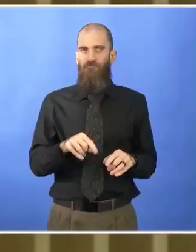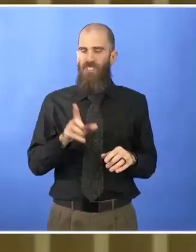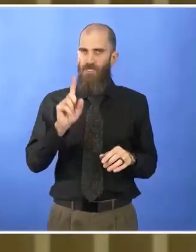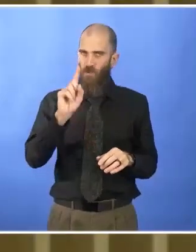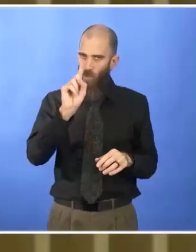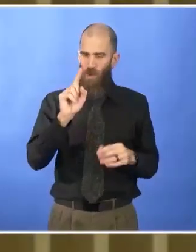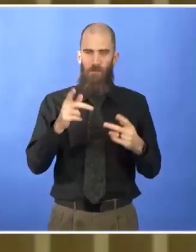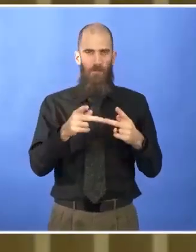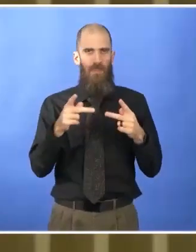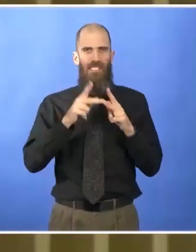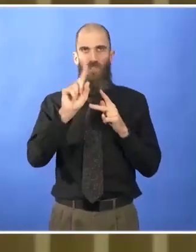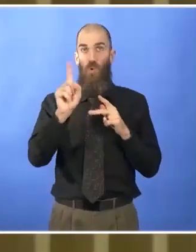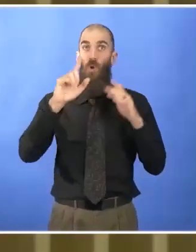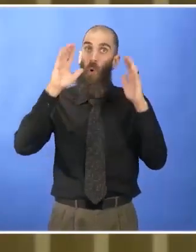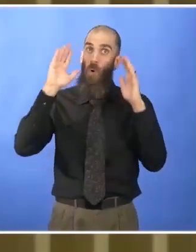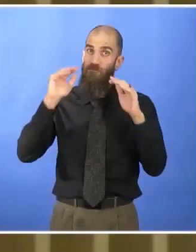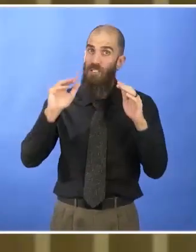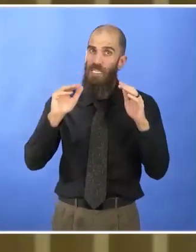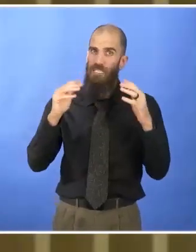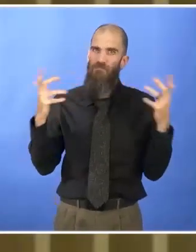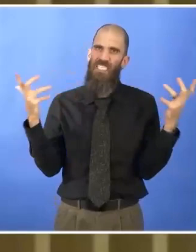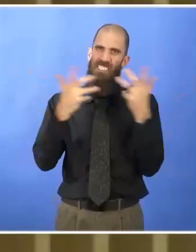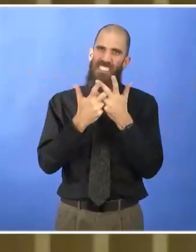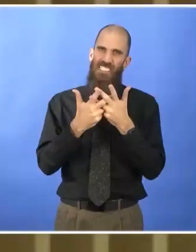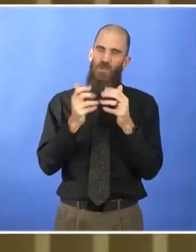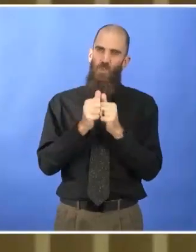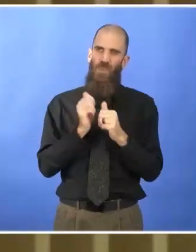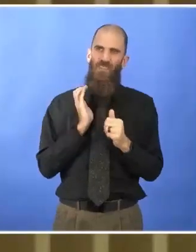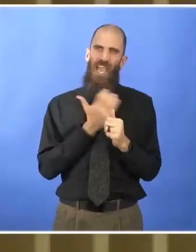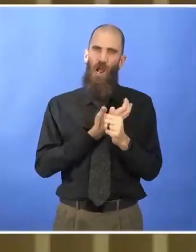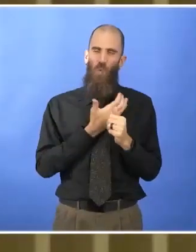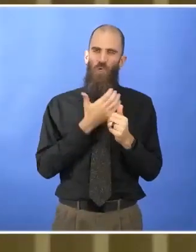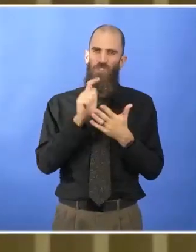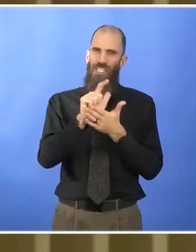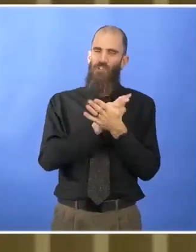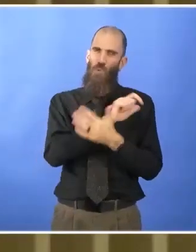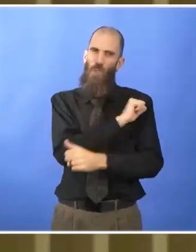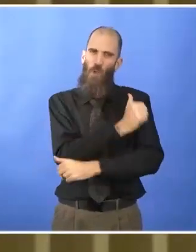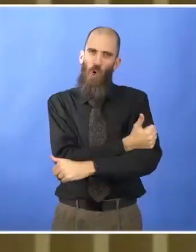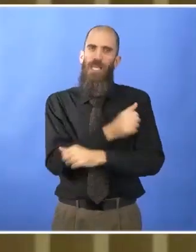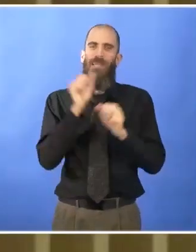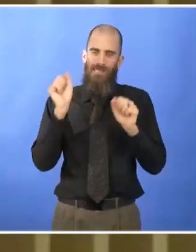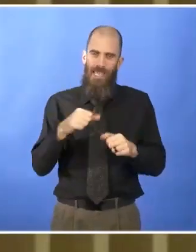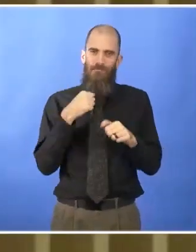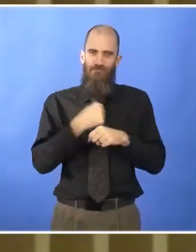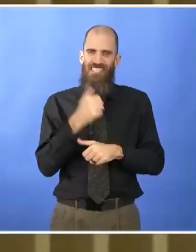CONSISTENT PROGRESS. I AM HAPPY TO SUPPORT THIS ITEM AND LOOK FORWARD TO THE RECORD THAT DEVELOPS.